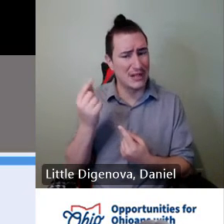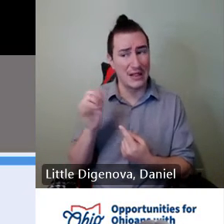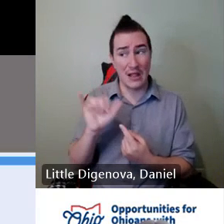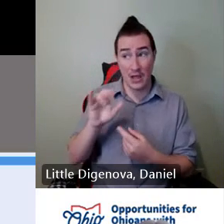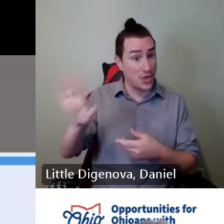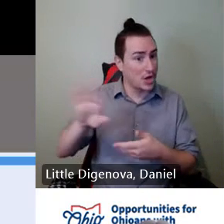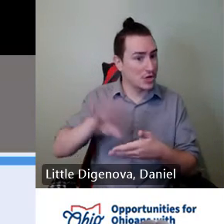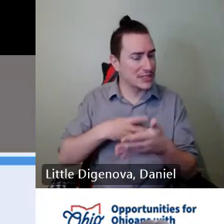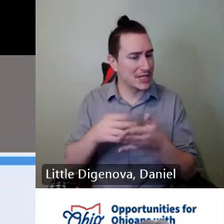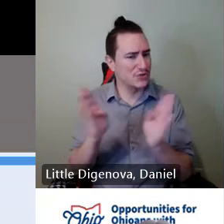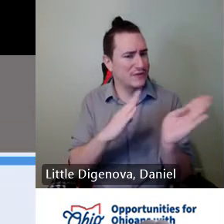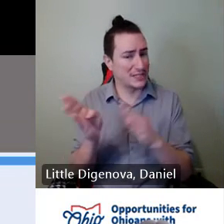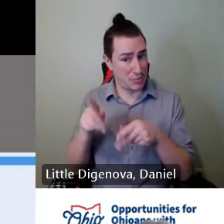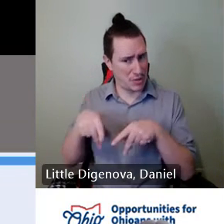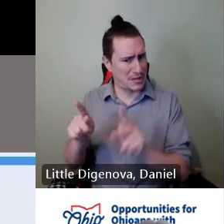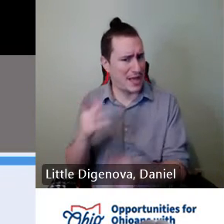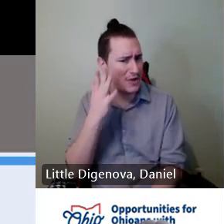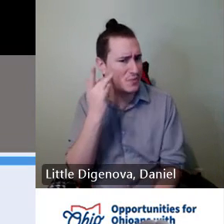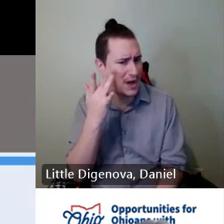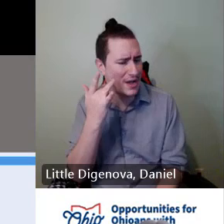Let me first share how not to respond to such inquiries: